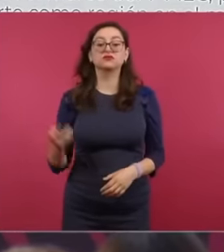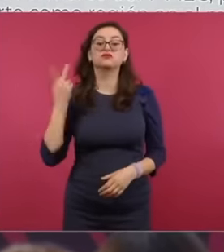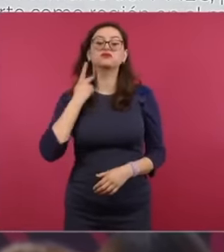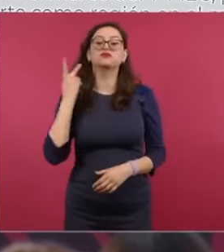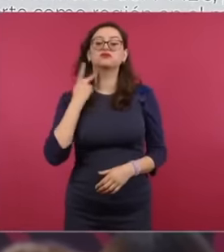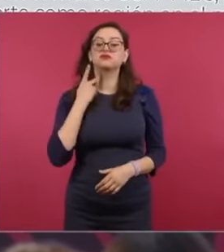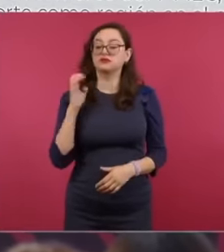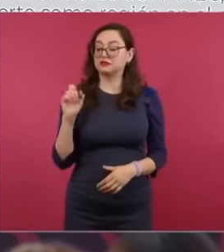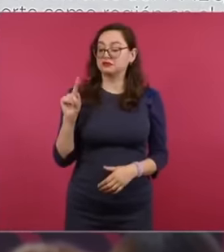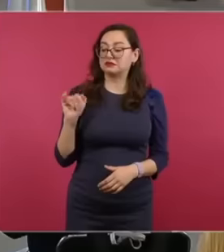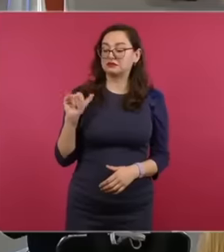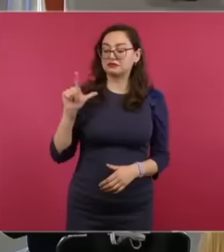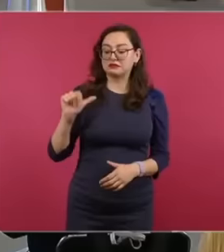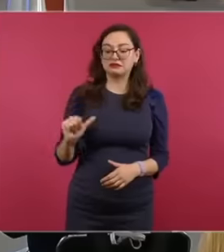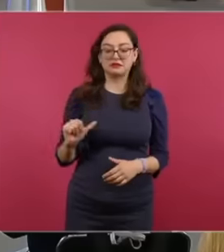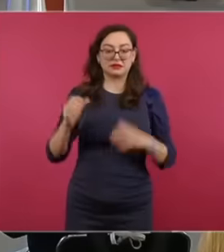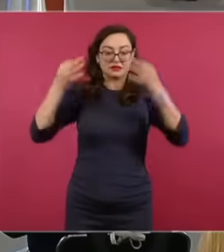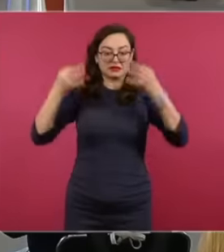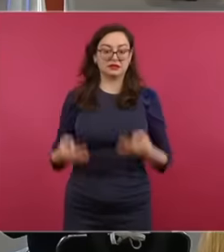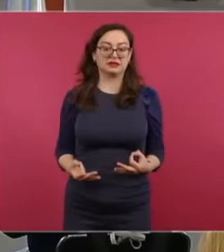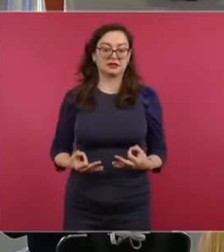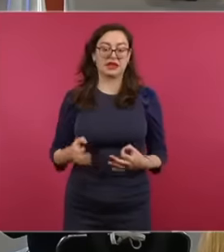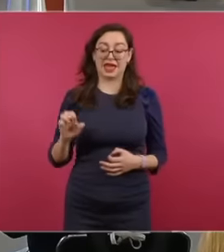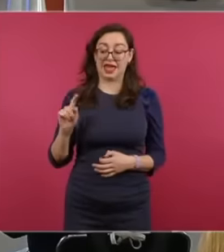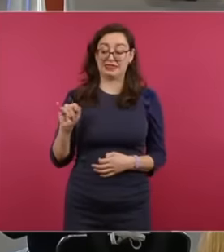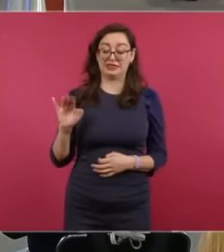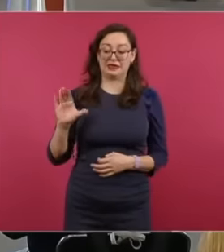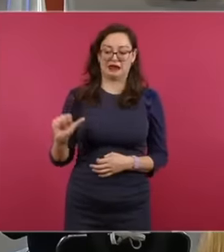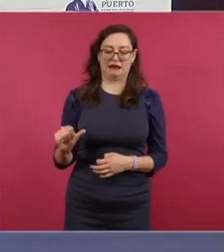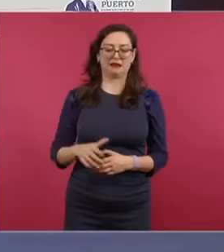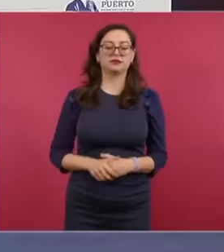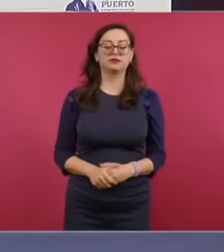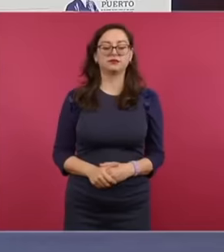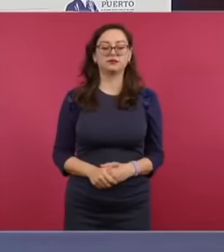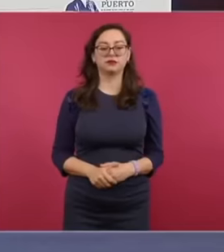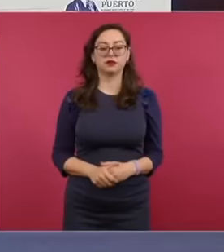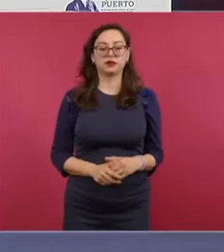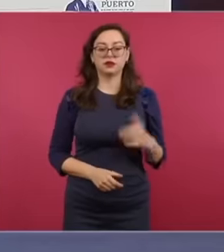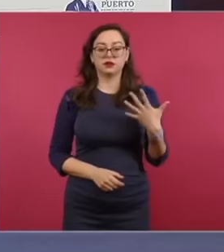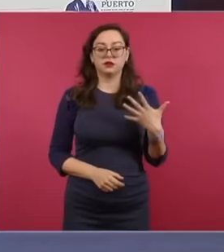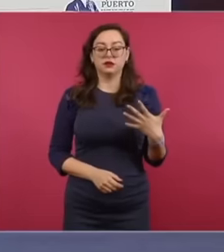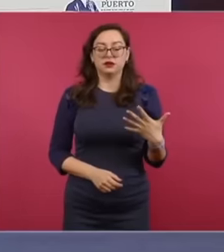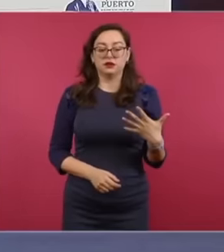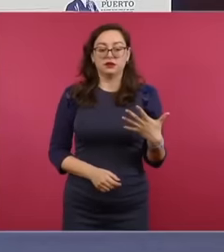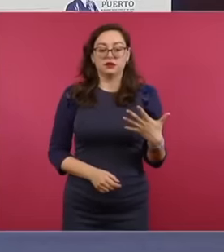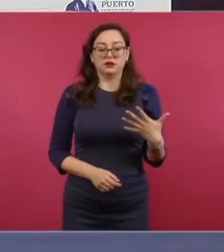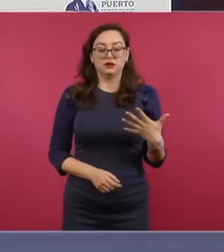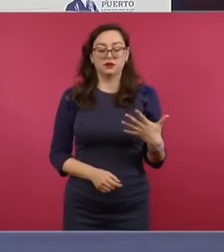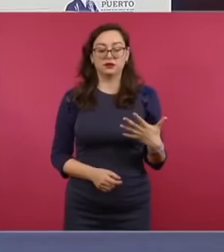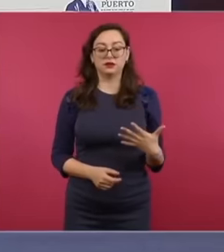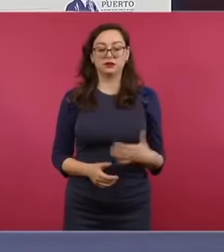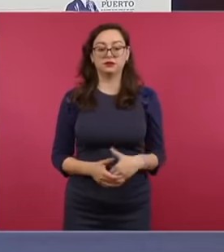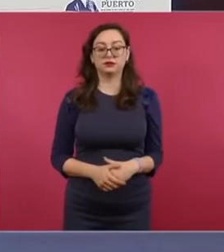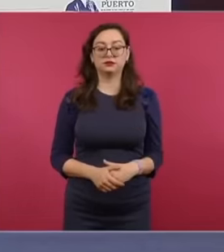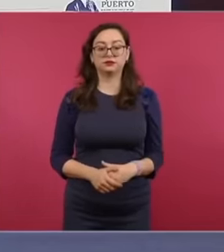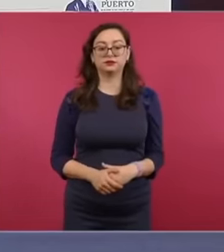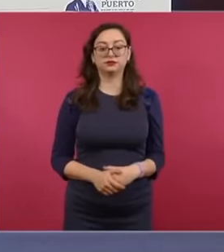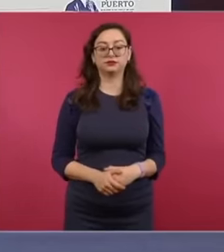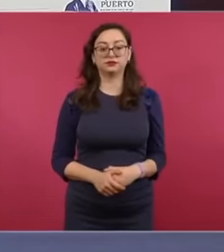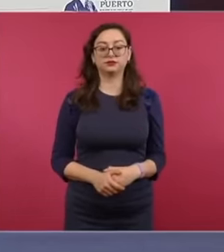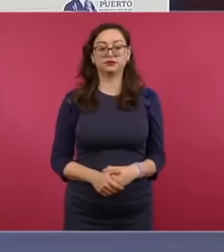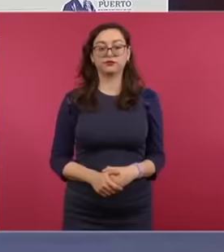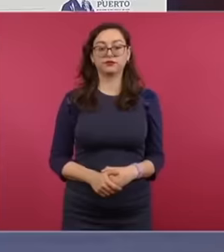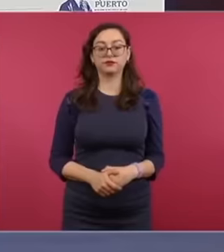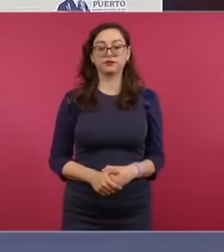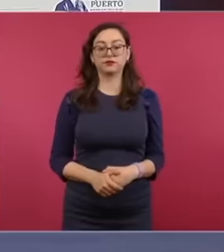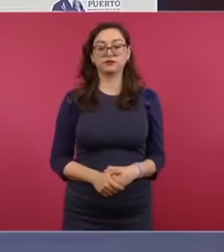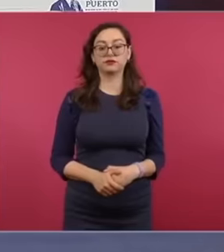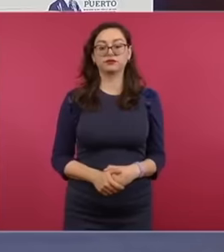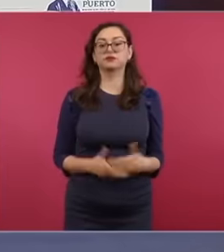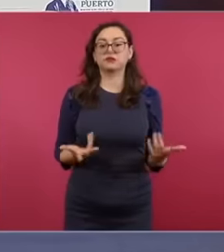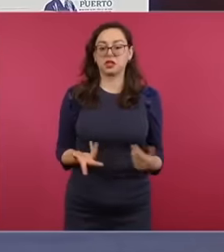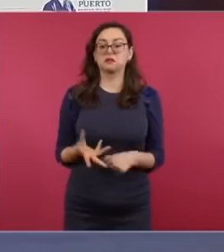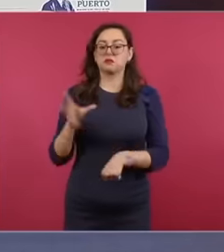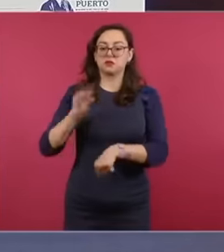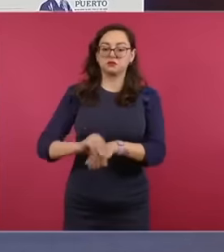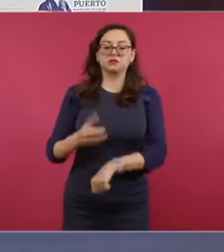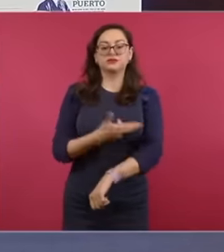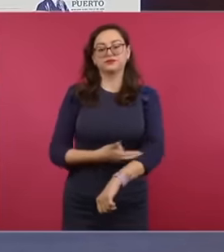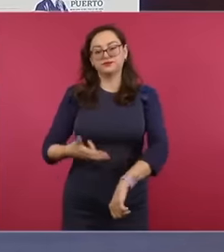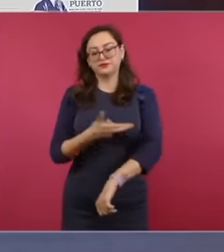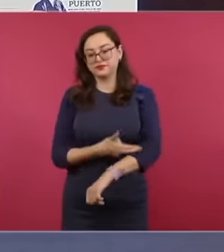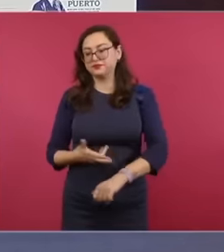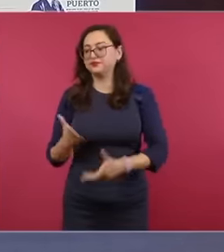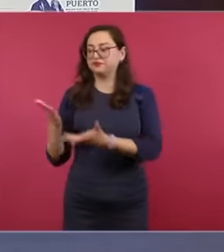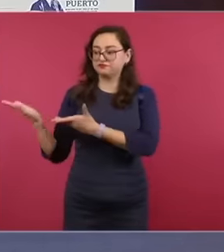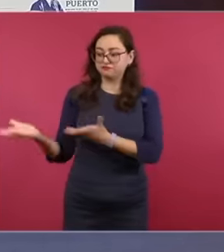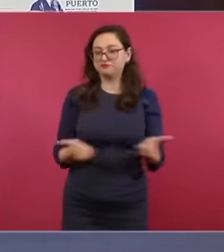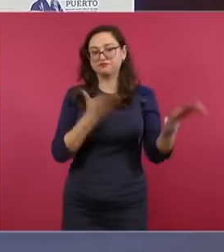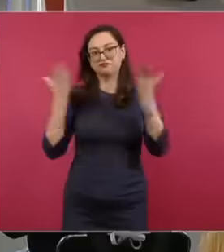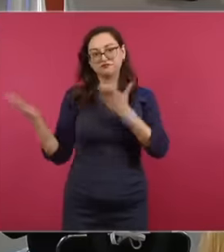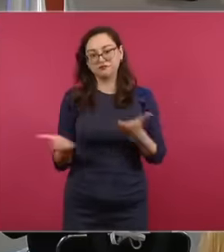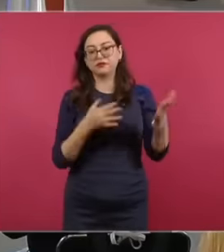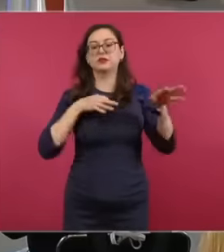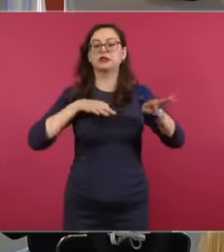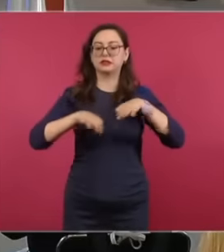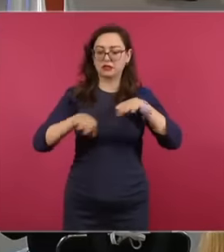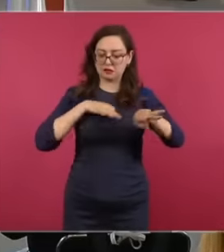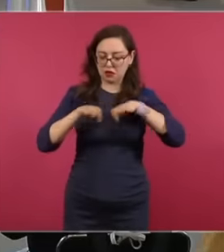ethical hyperactive five expand ways regular labor mobility, what I was telling you about,